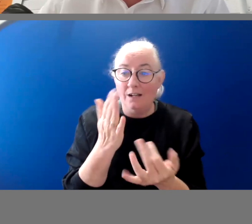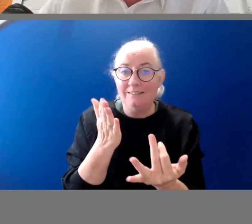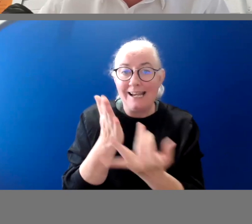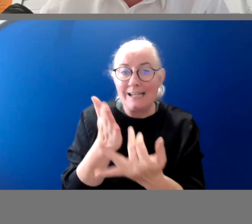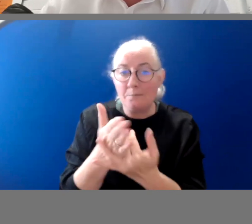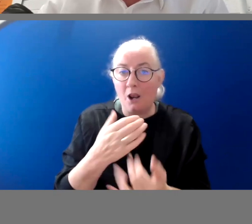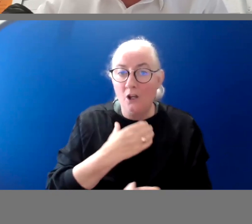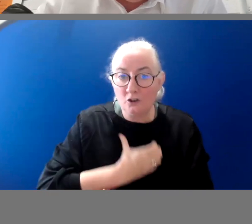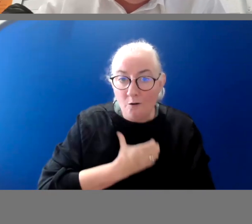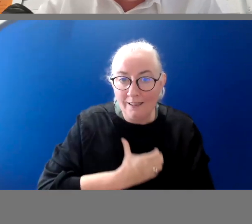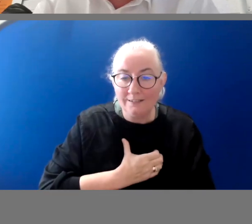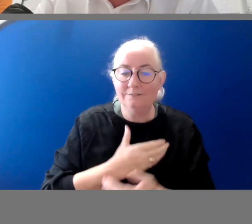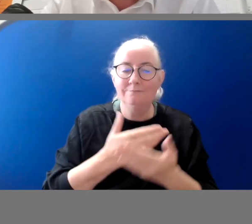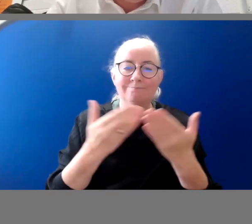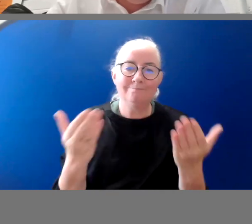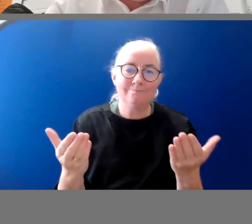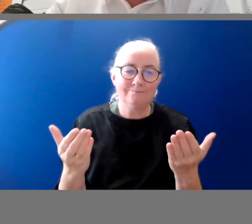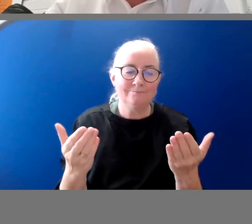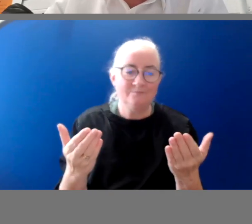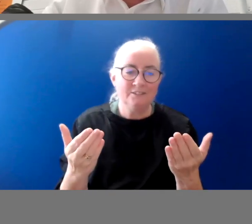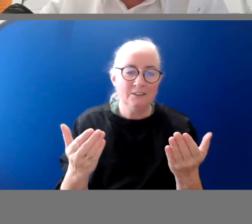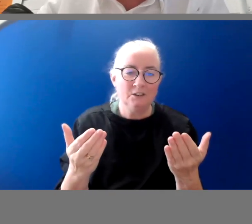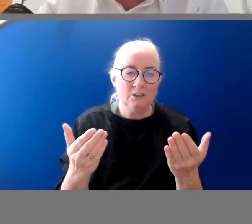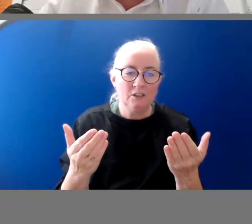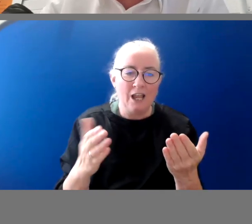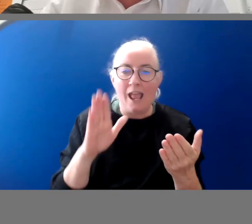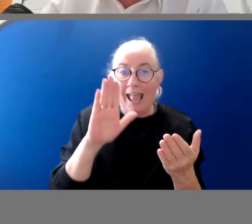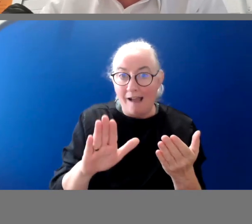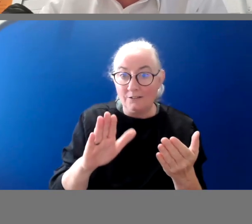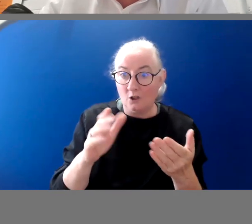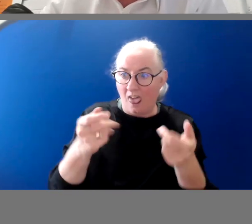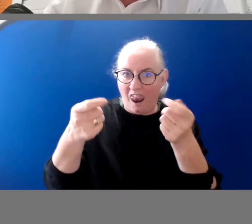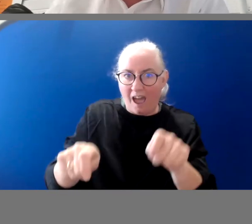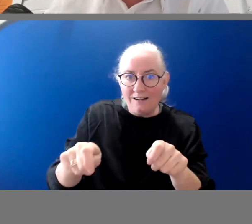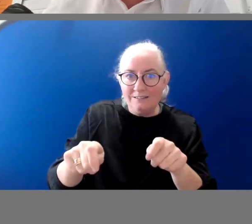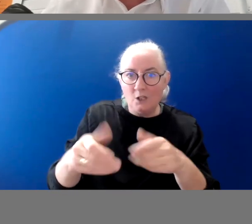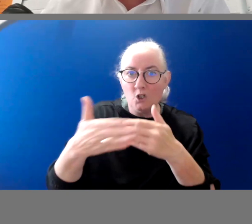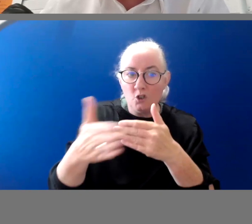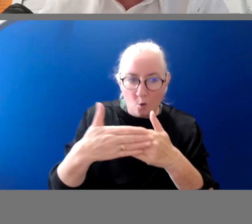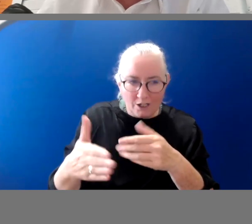you know you have to um you have to lock the doors and stuff like that so again some good and bad